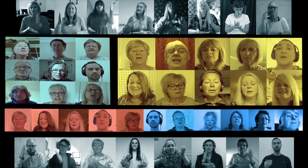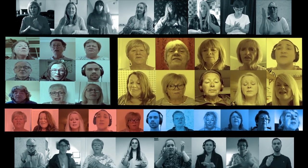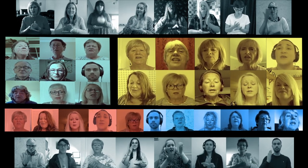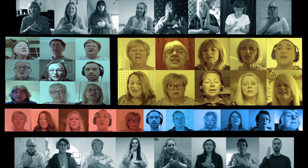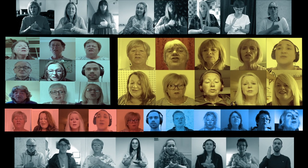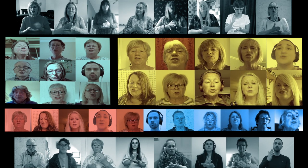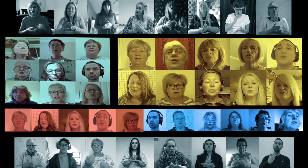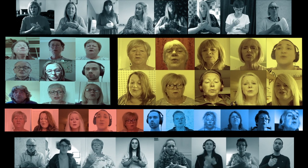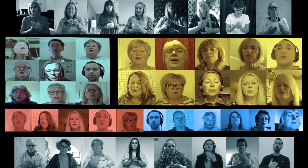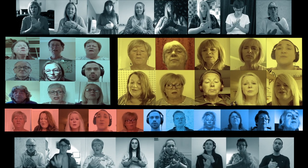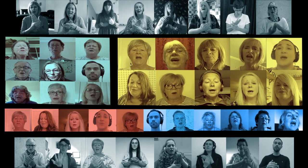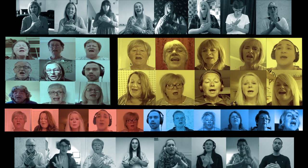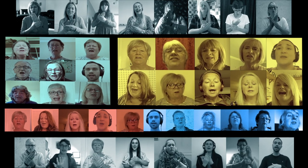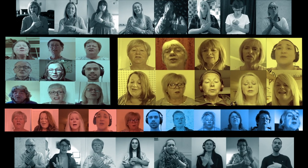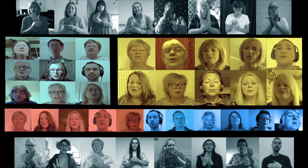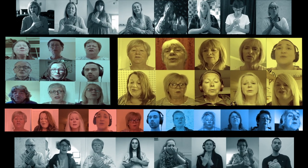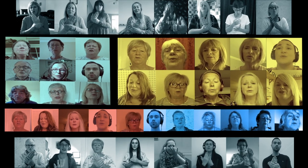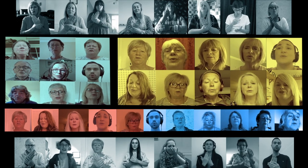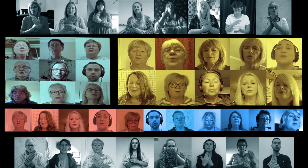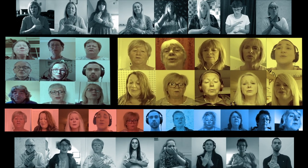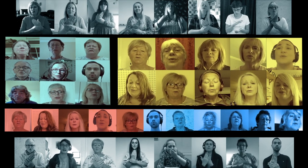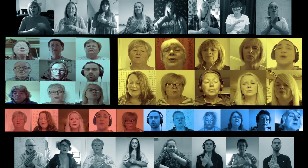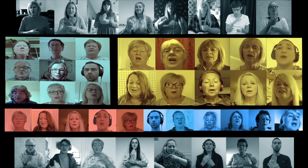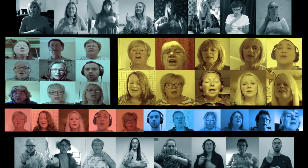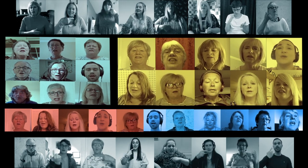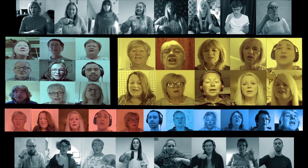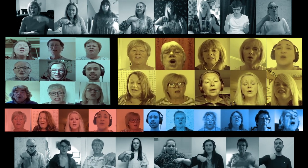Something true and brand new